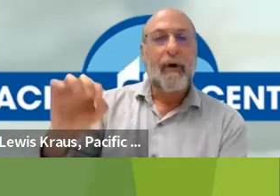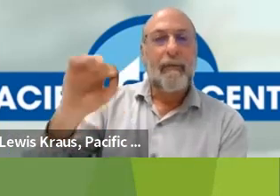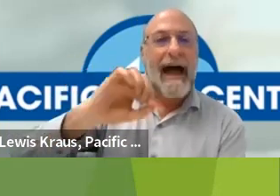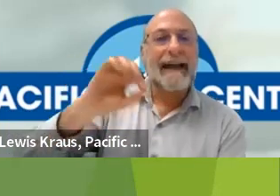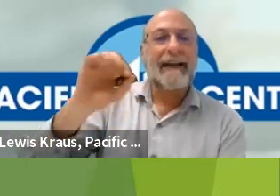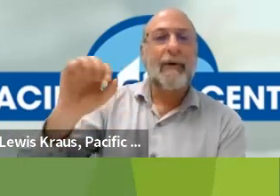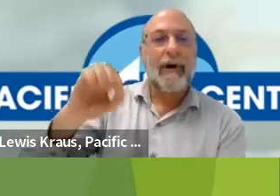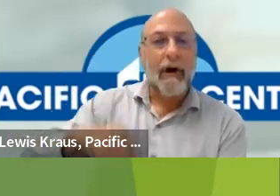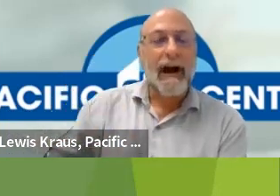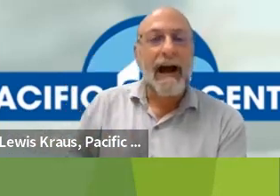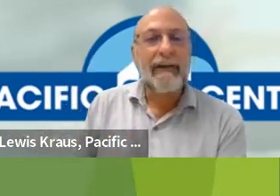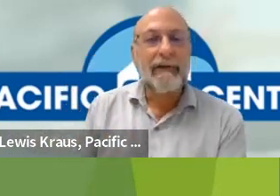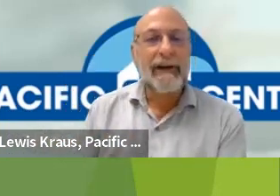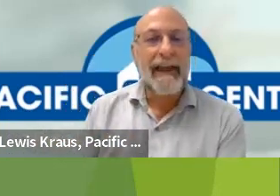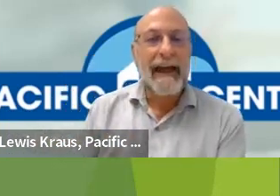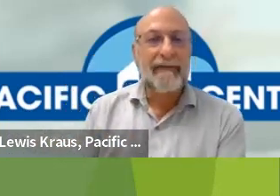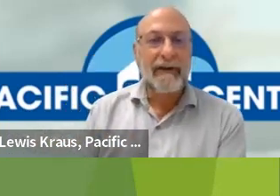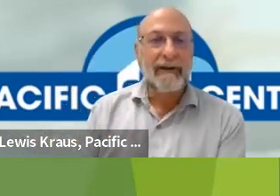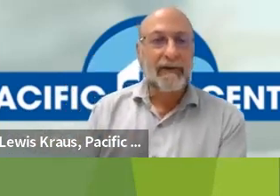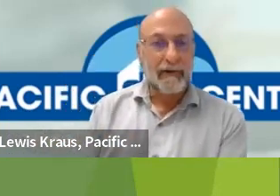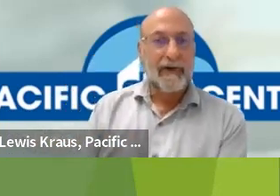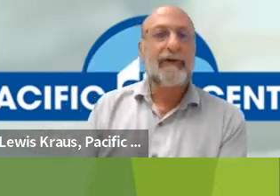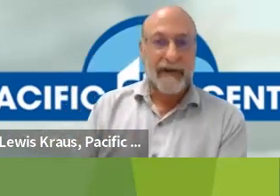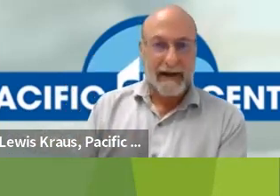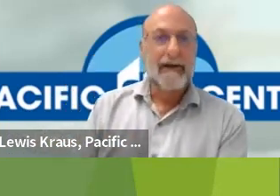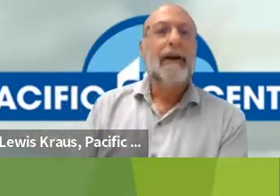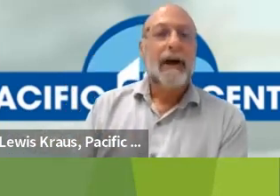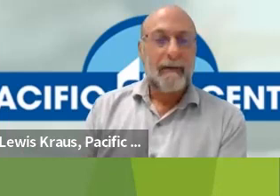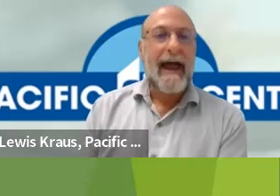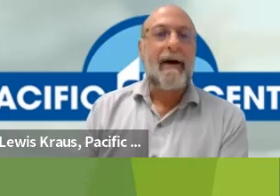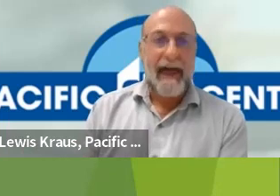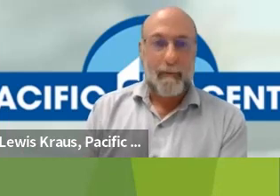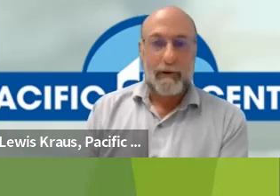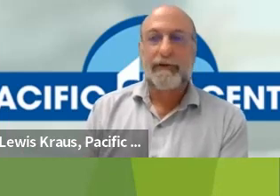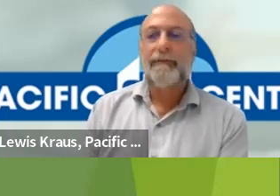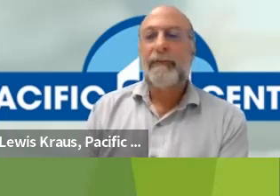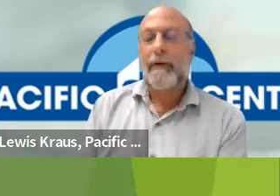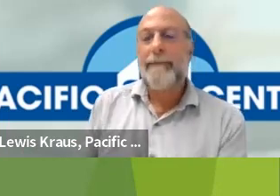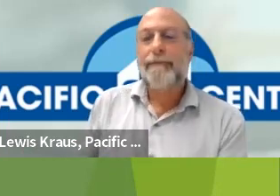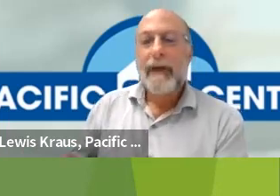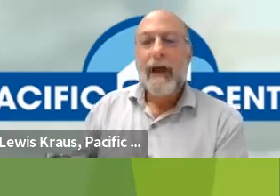So go back in our archives and look at that if you need to understand how that works.